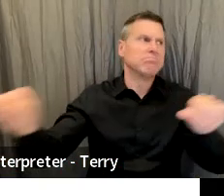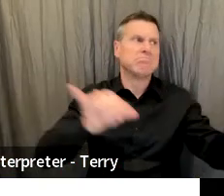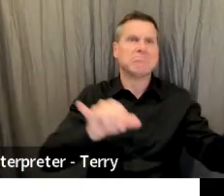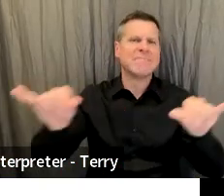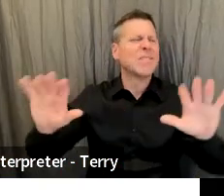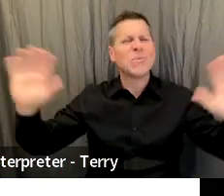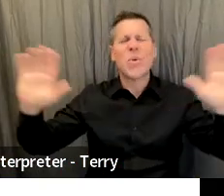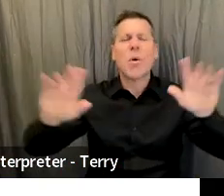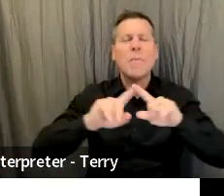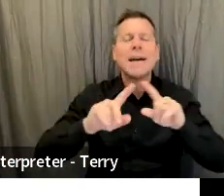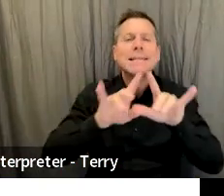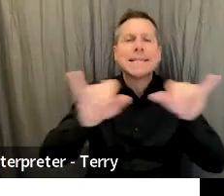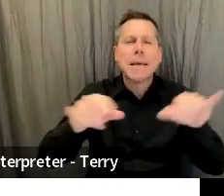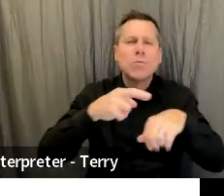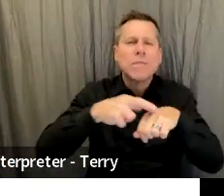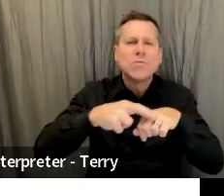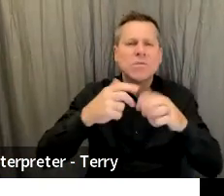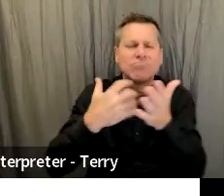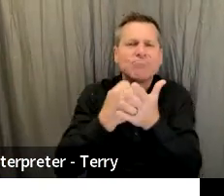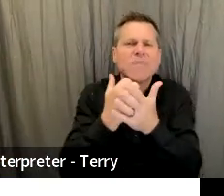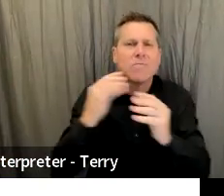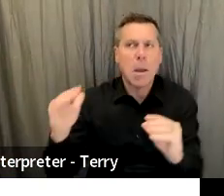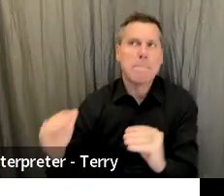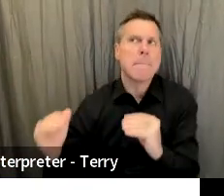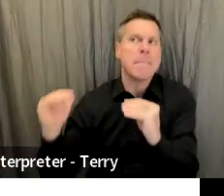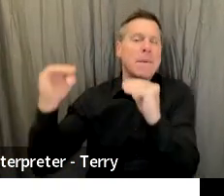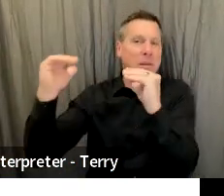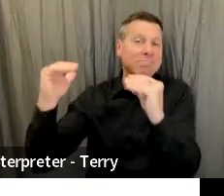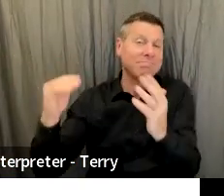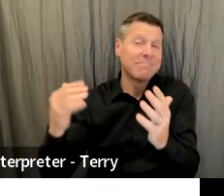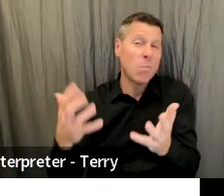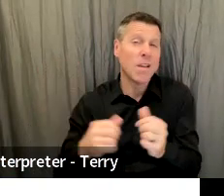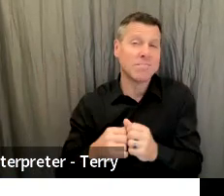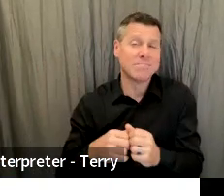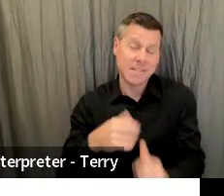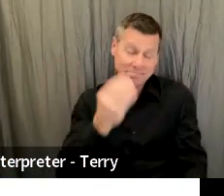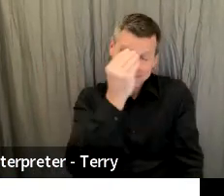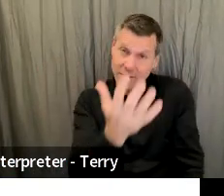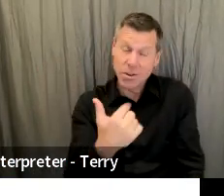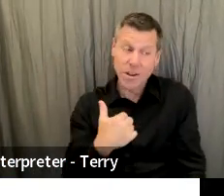to have resources and we try to do that as much as possible. I will say this, though, we learn a lot from doing something like this.